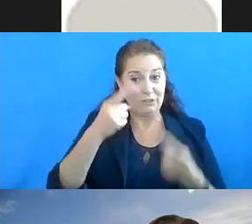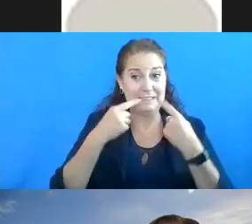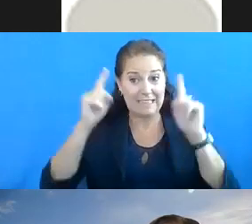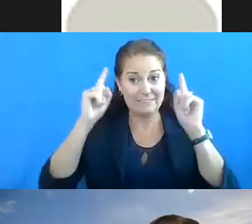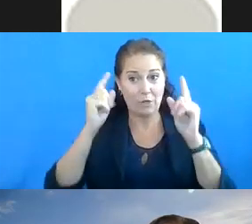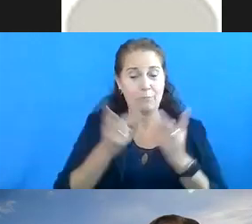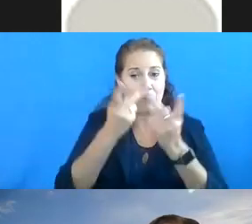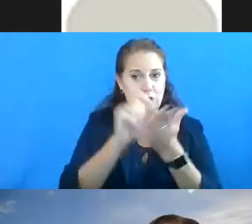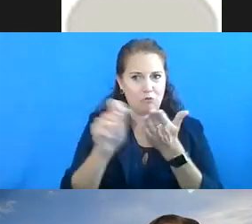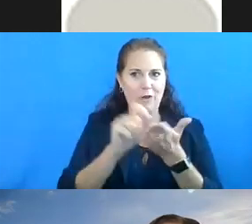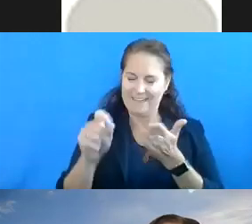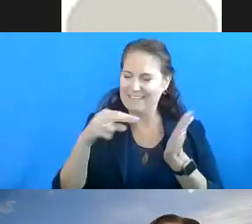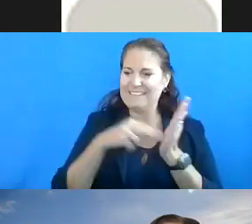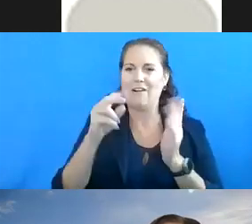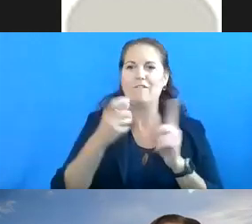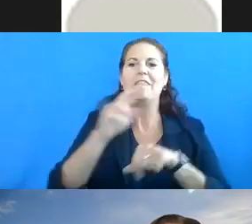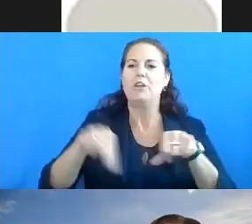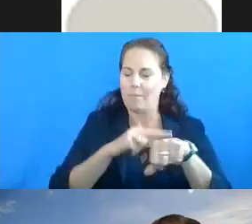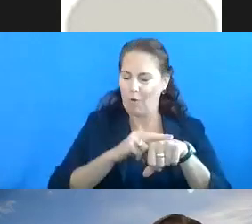something that stands out from the norm. You will definitely find that here.